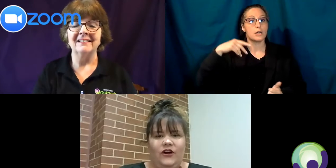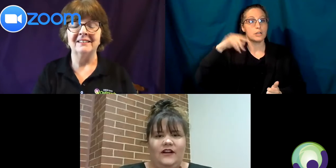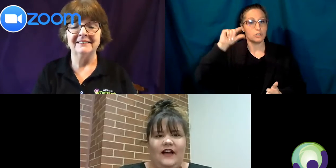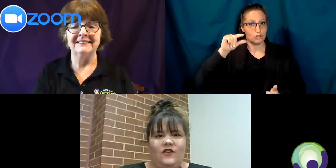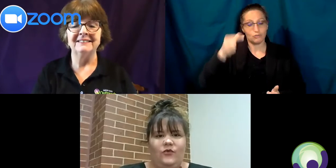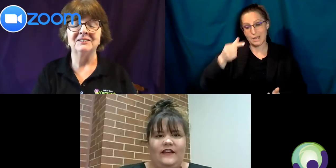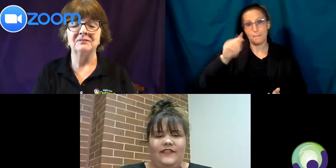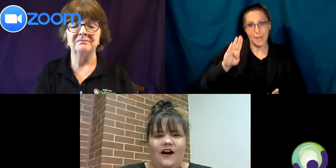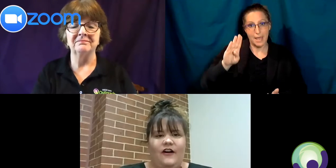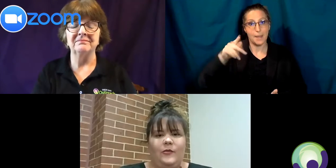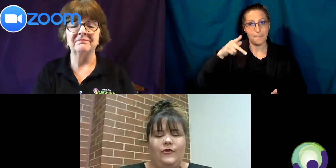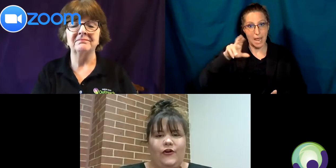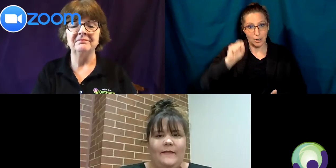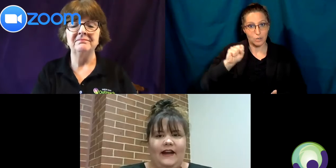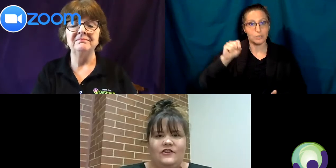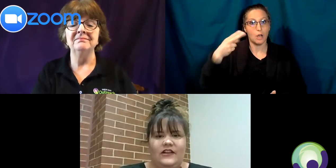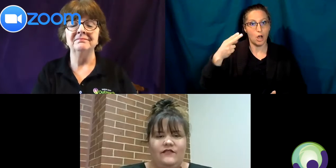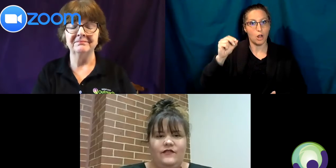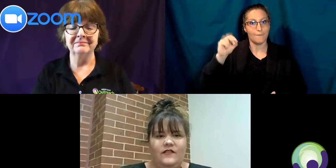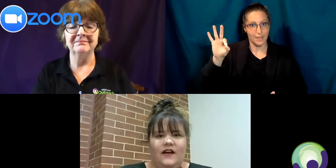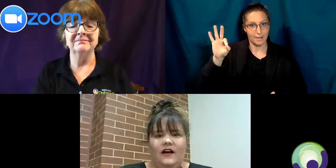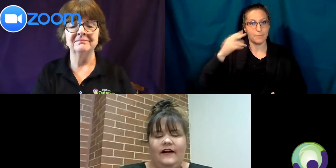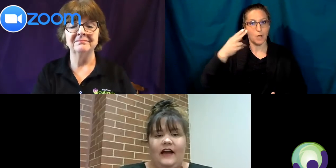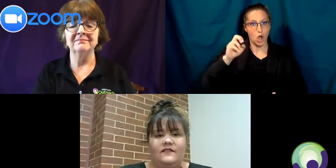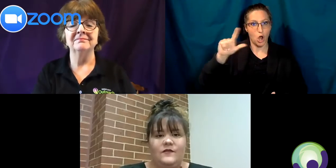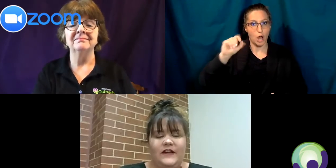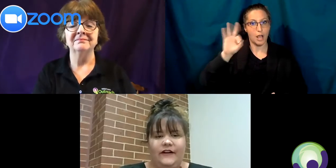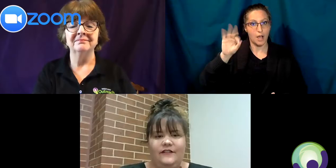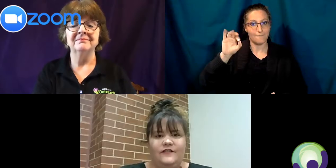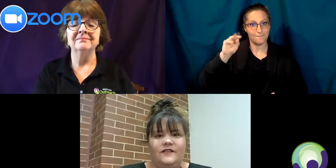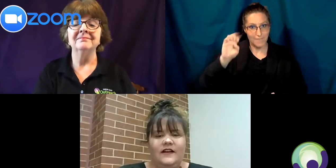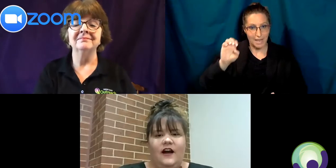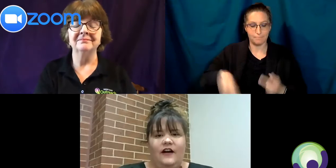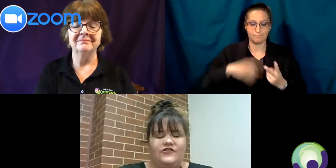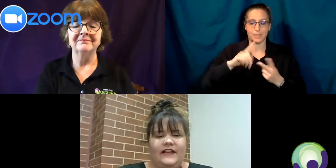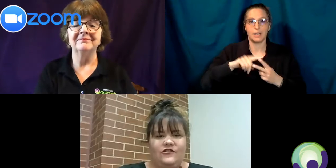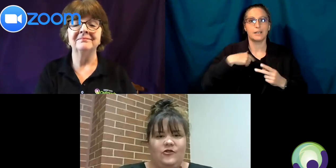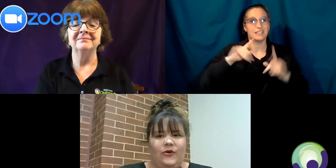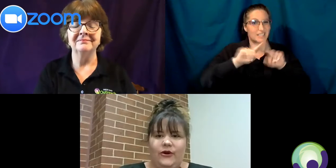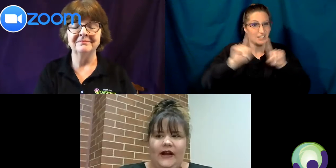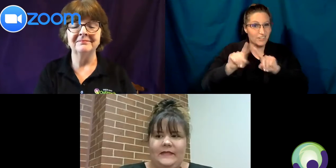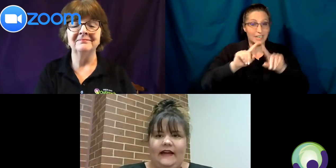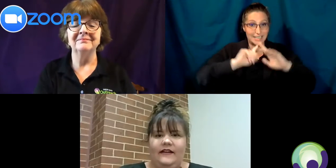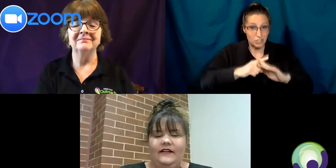a lot with our programming initiatives, our guest speakers, our educational programming,